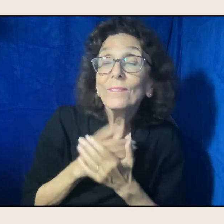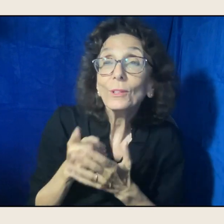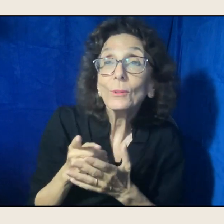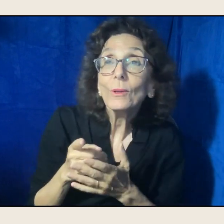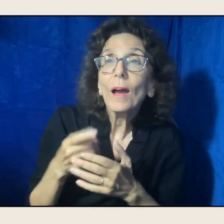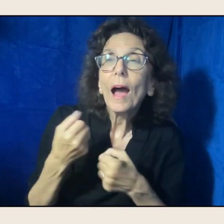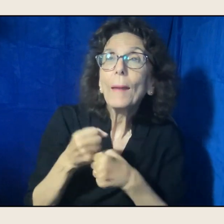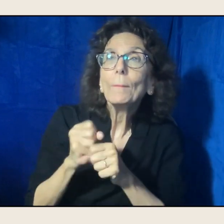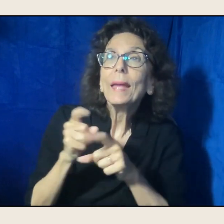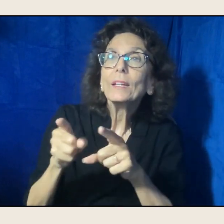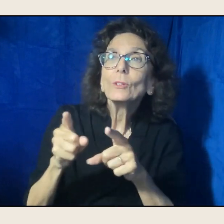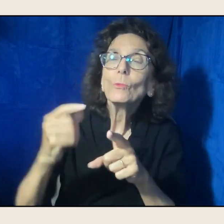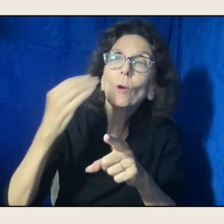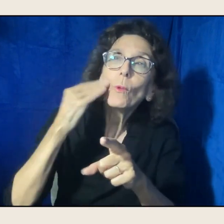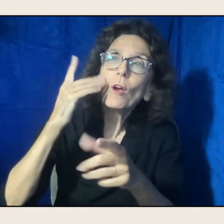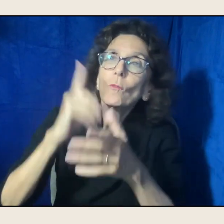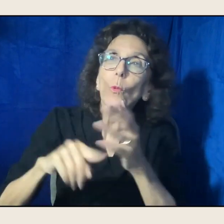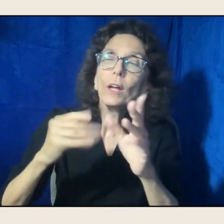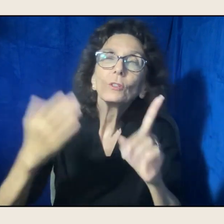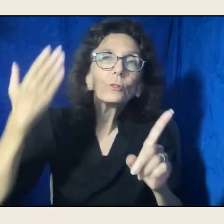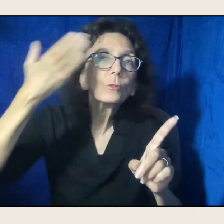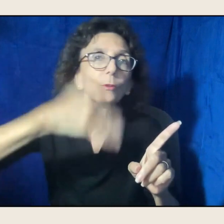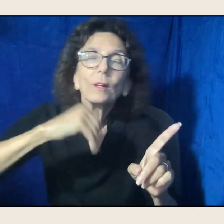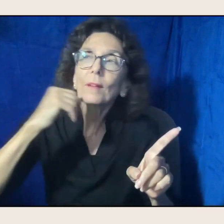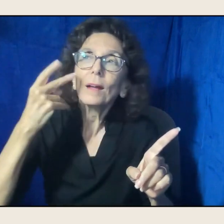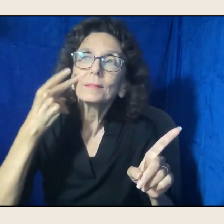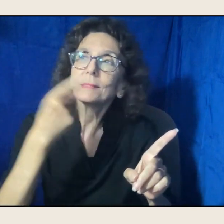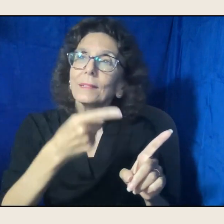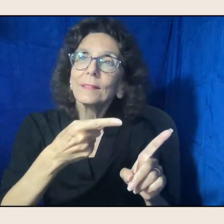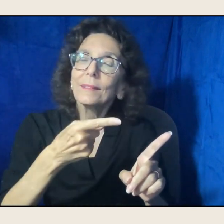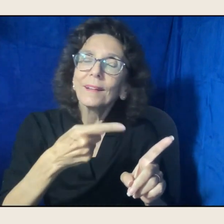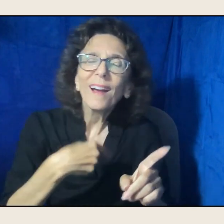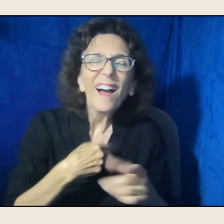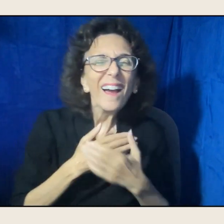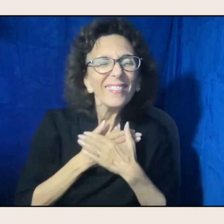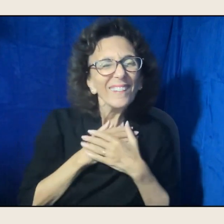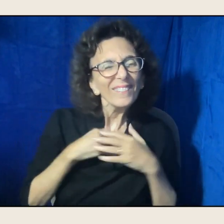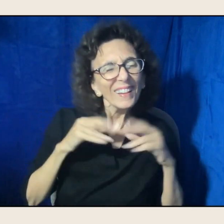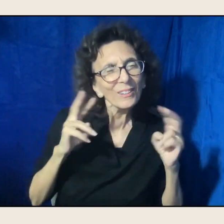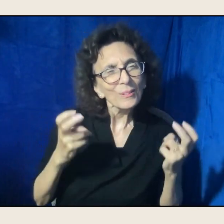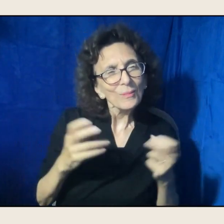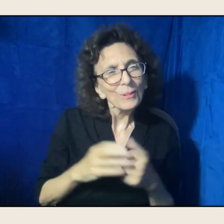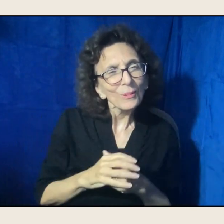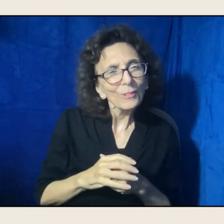And I love that, because I think the arts, that is one role of the arts.